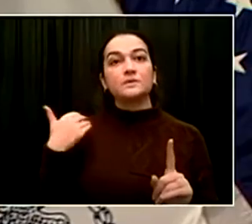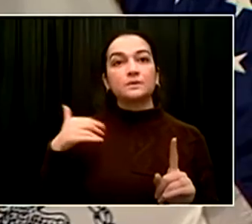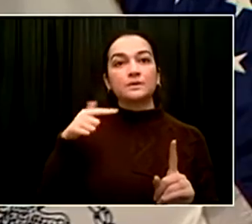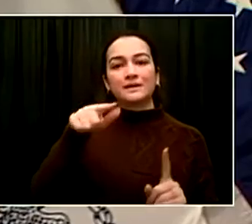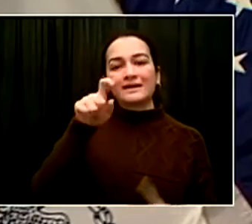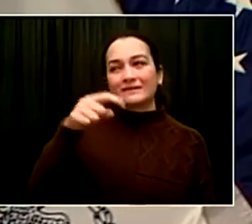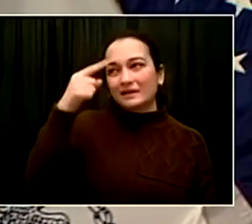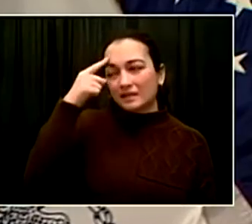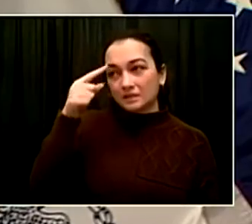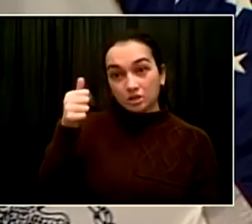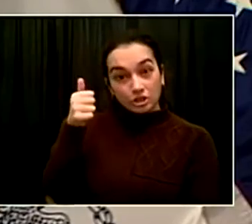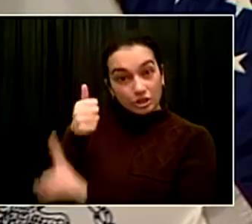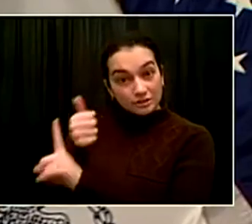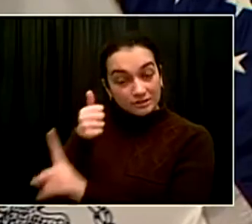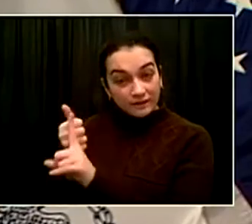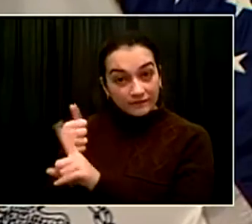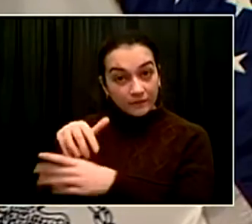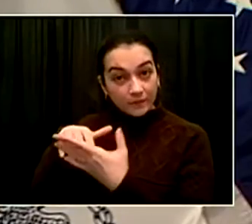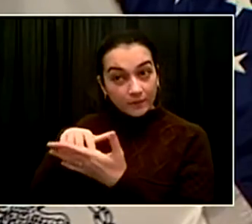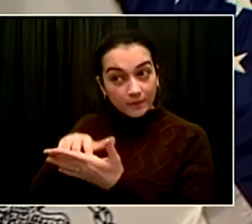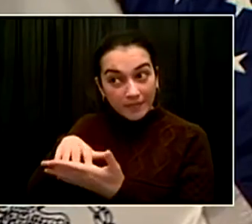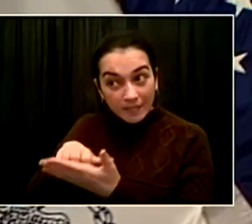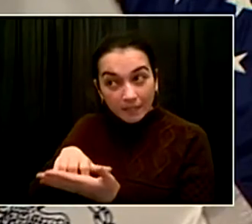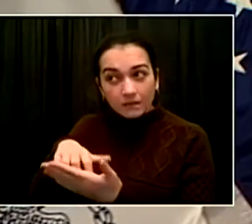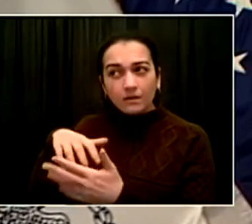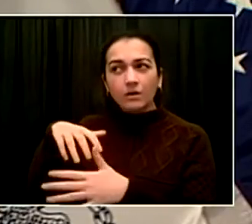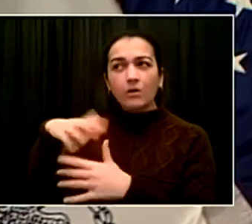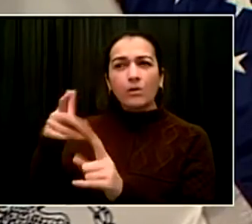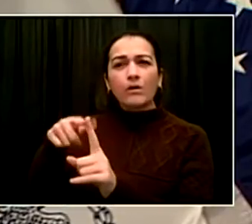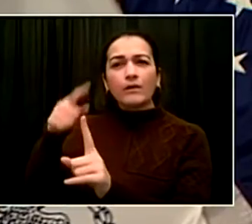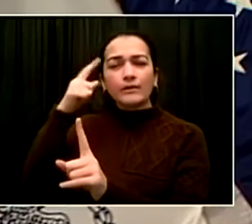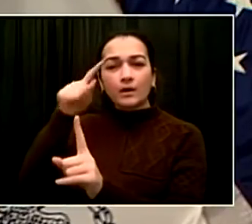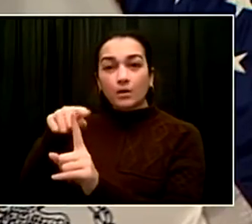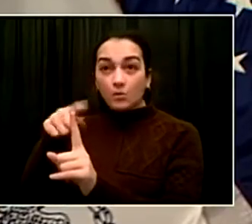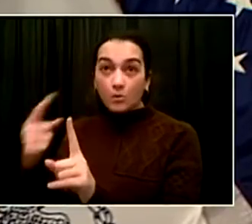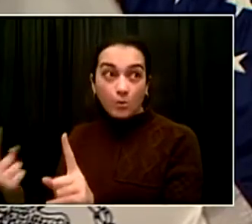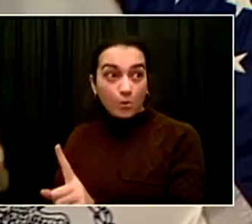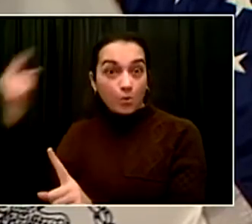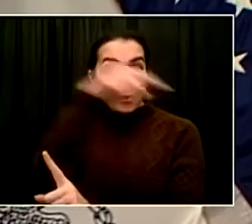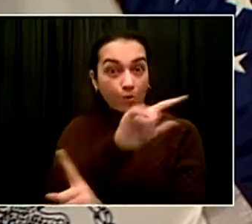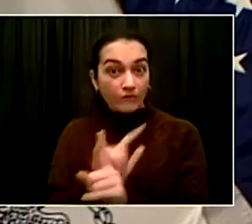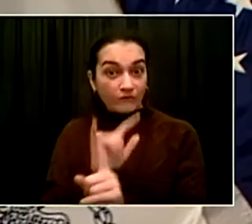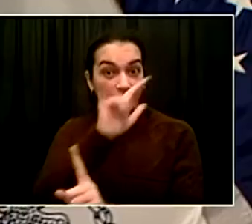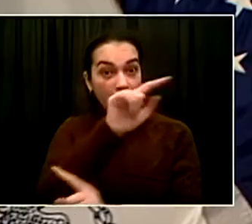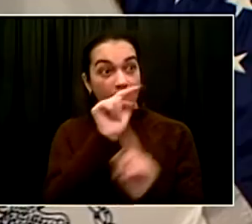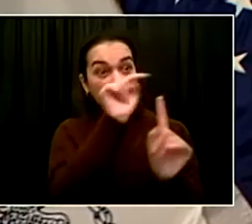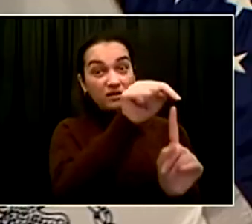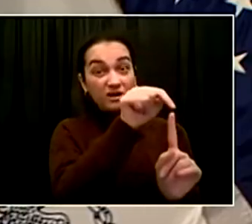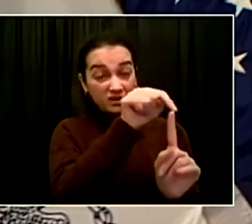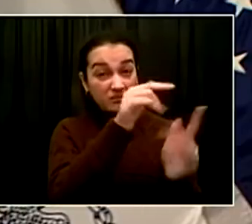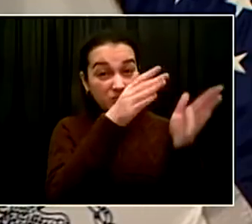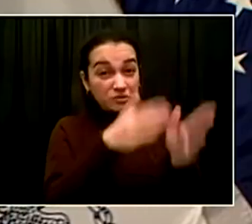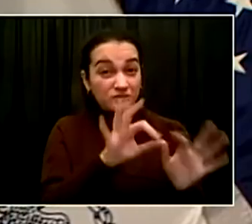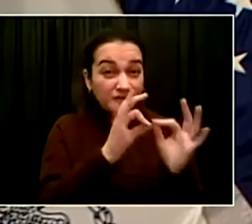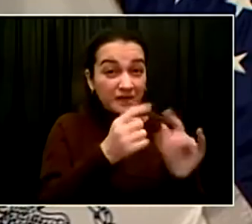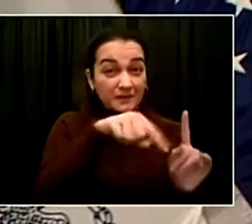LEVEL AND THE PERSON INVOLVED. IF YOU'RE A MORE VULNERABLE PERSON, BE MORE CAUTIOUS